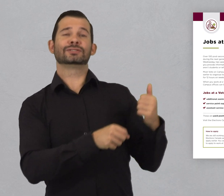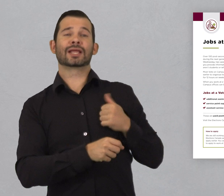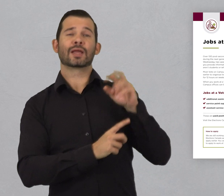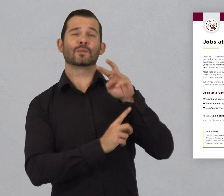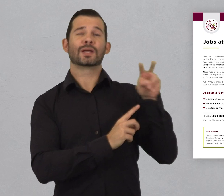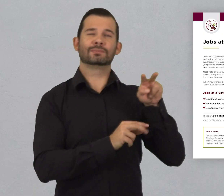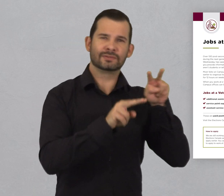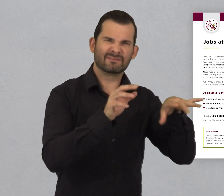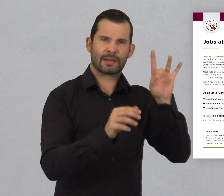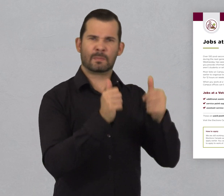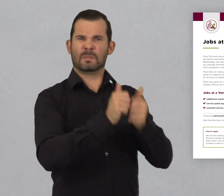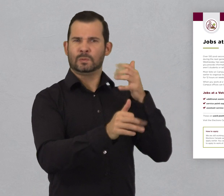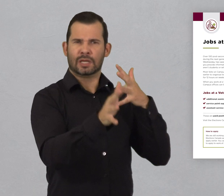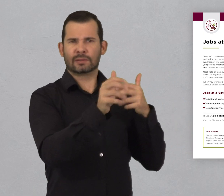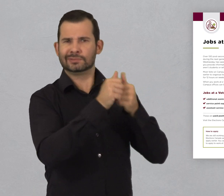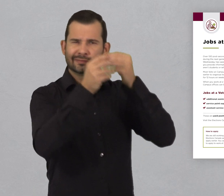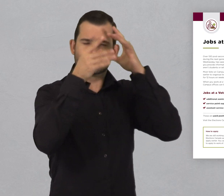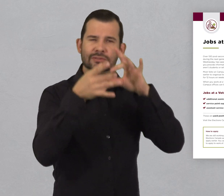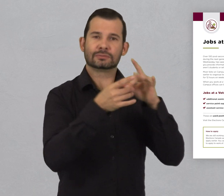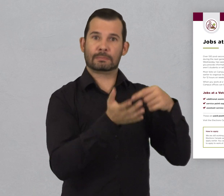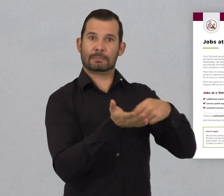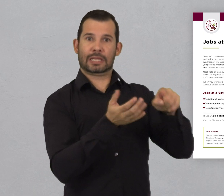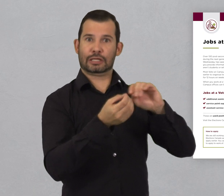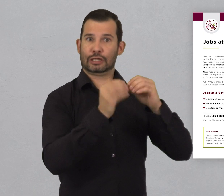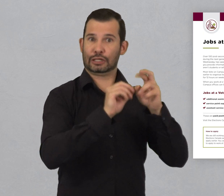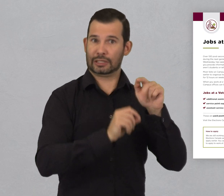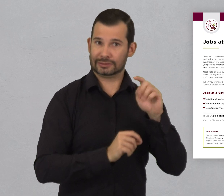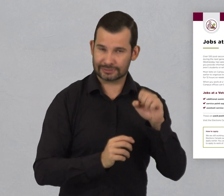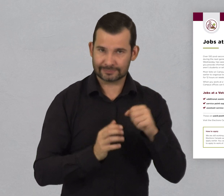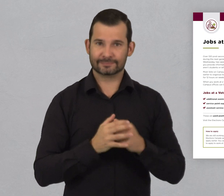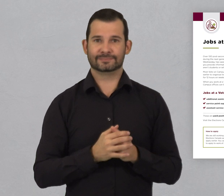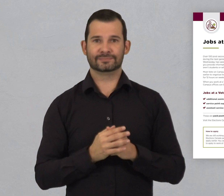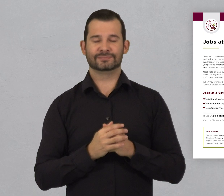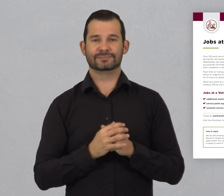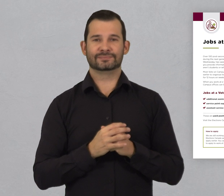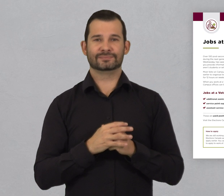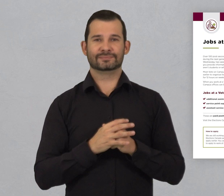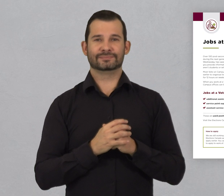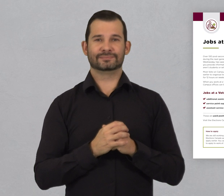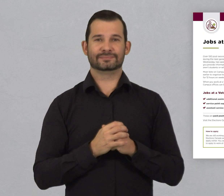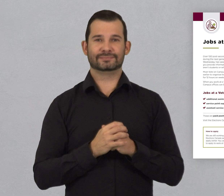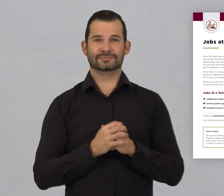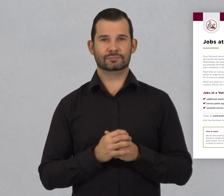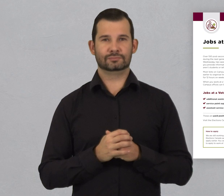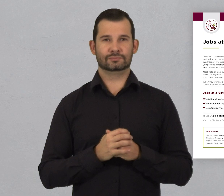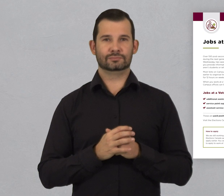Visit the Elections Canada website to find the most up-to-date information on pay rates.